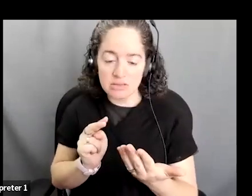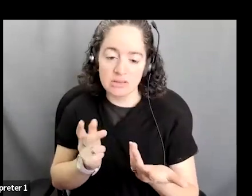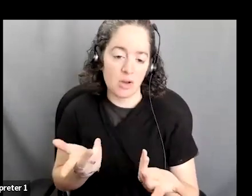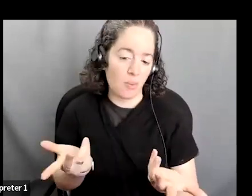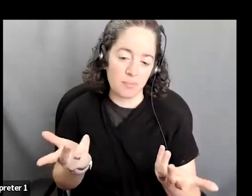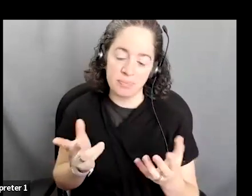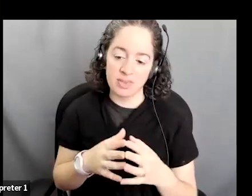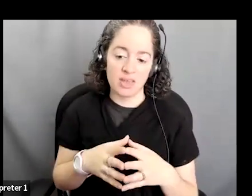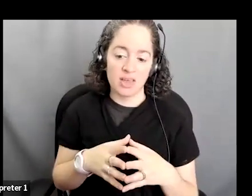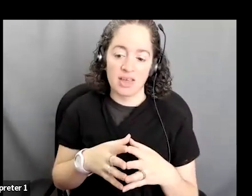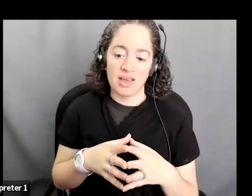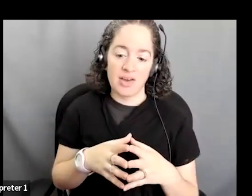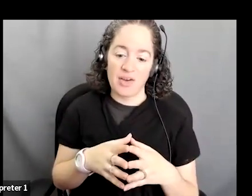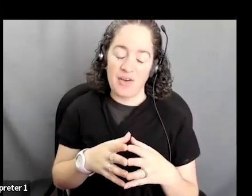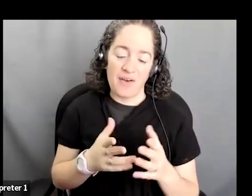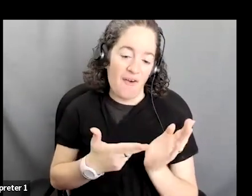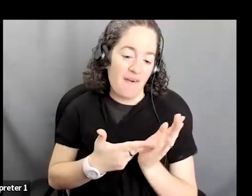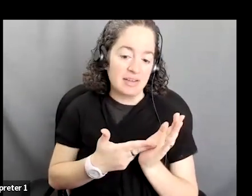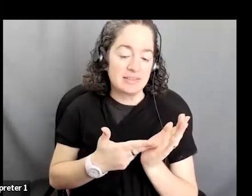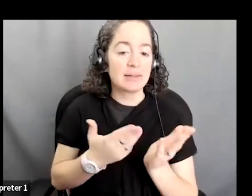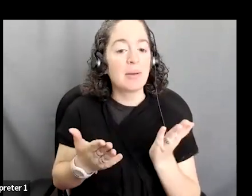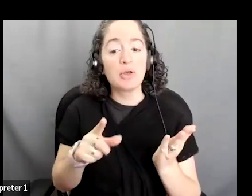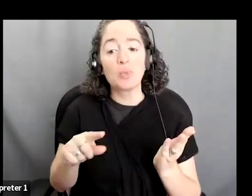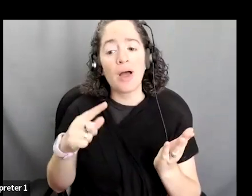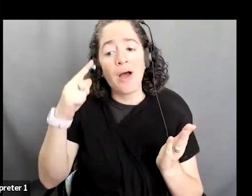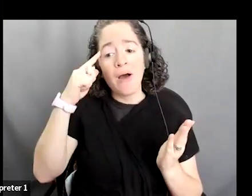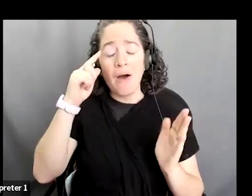The reality is while you think you want it to look prettier,